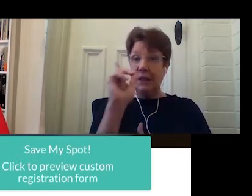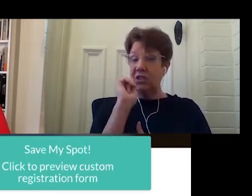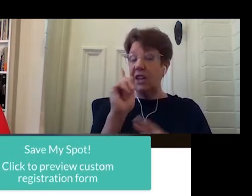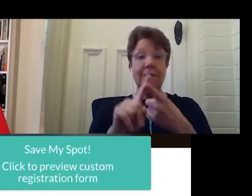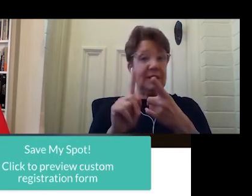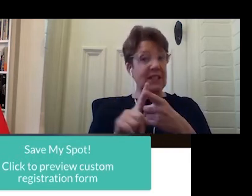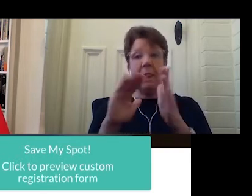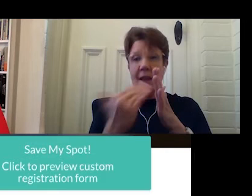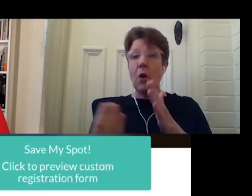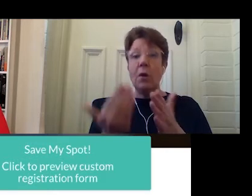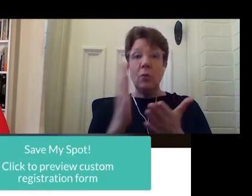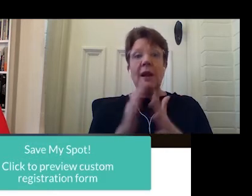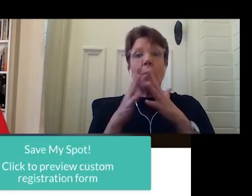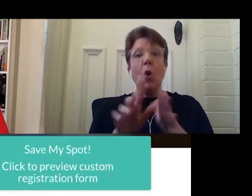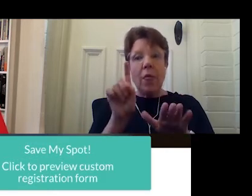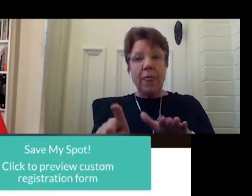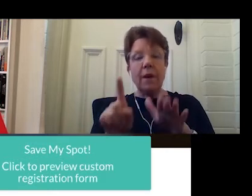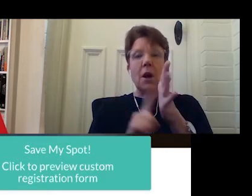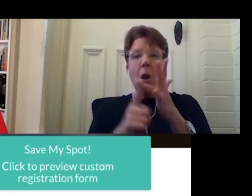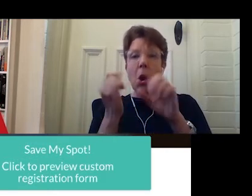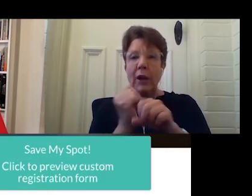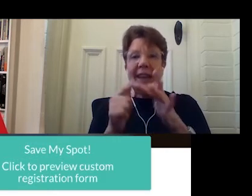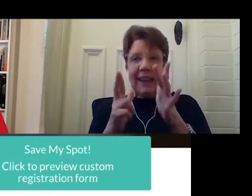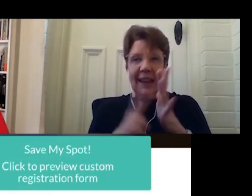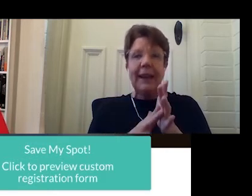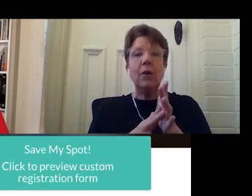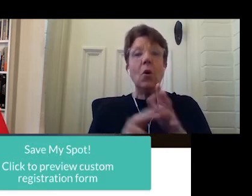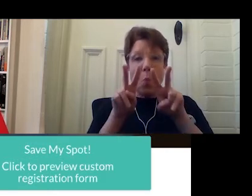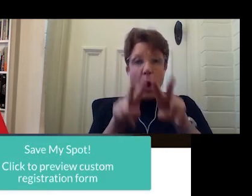that you log on and watch that one, or listen to it, in order to get